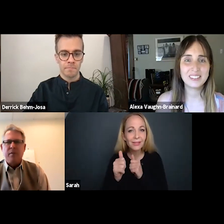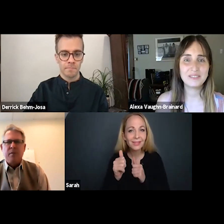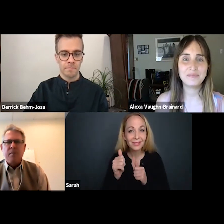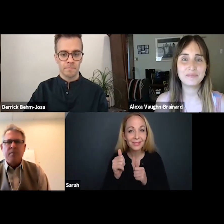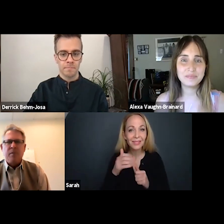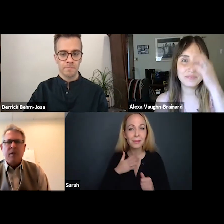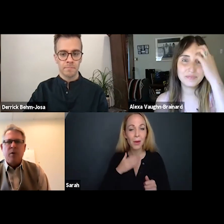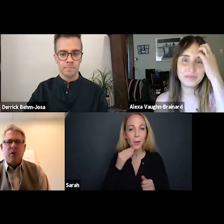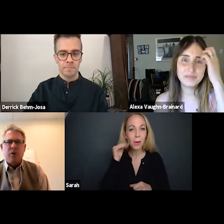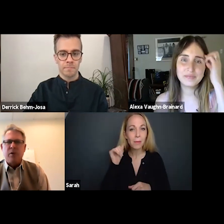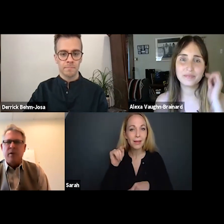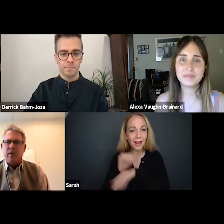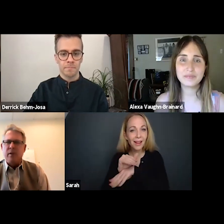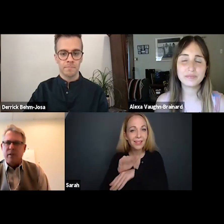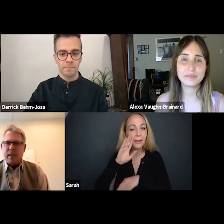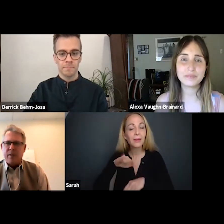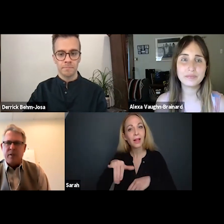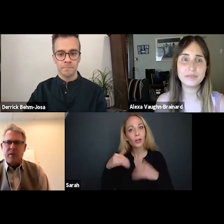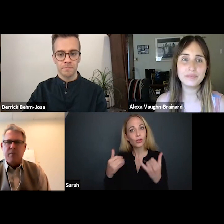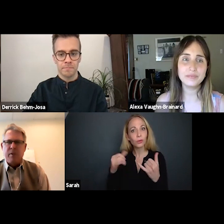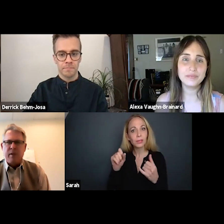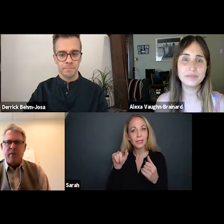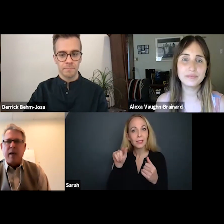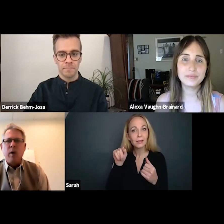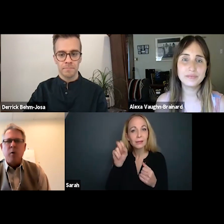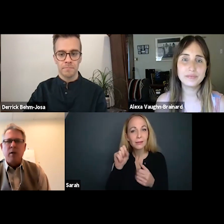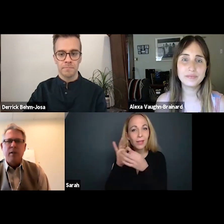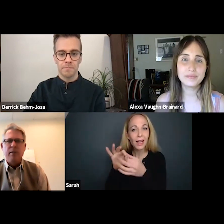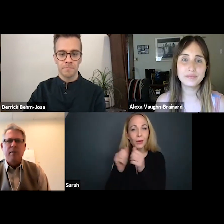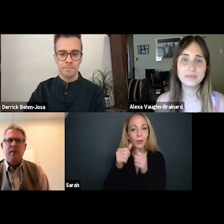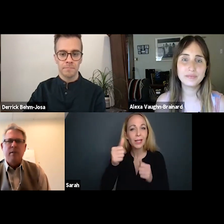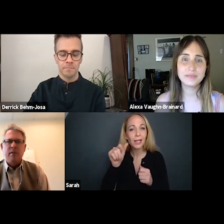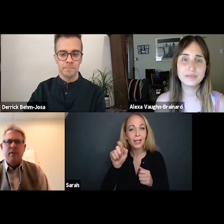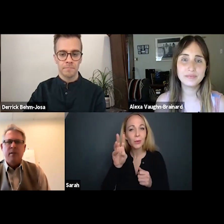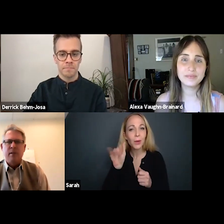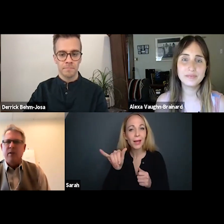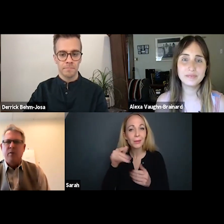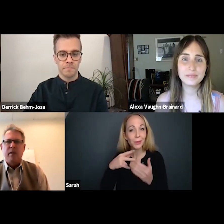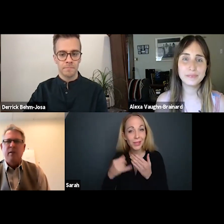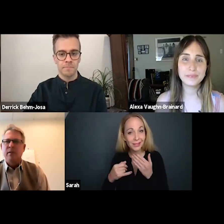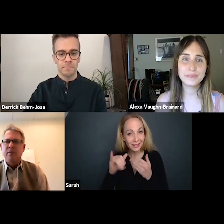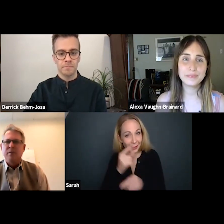and what the current status is of the Gateway [I believe] Project. Is that correct?